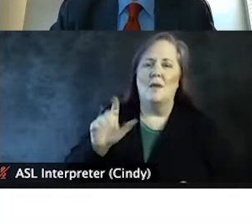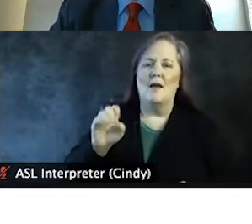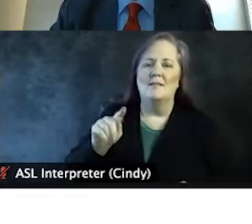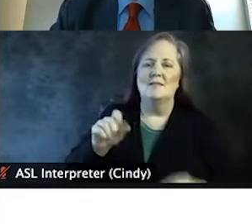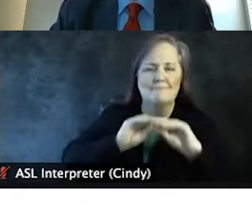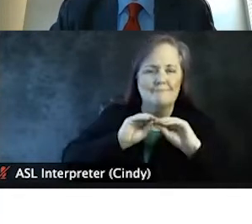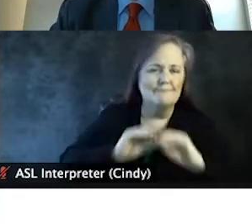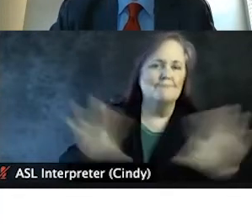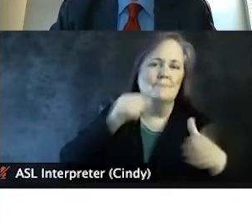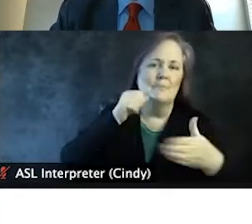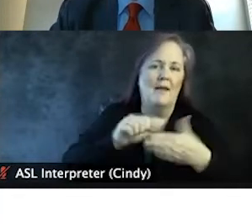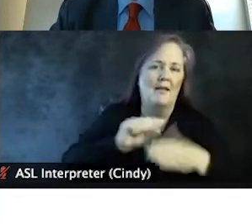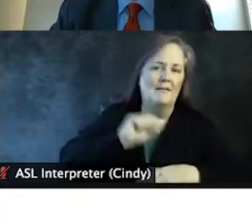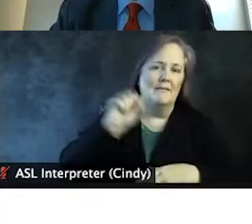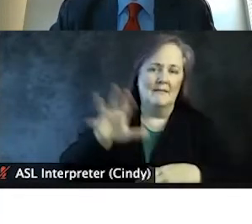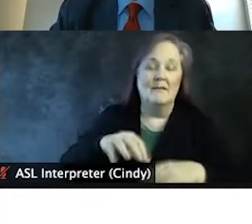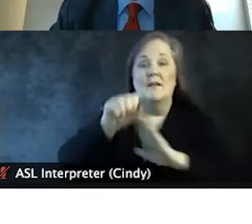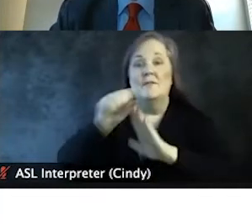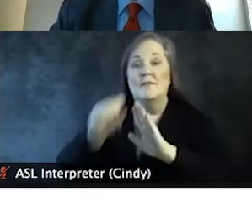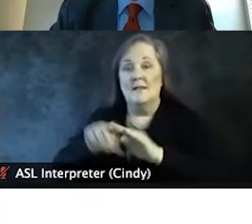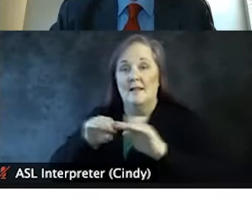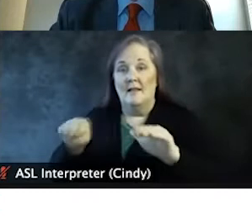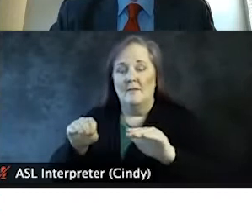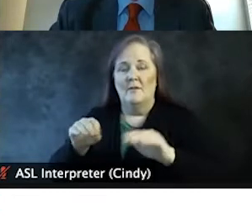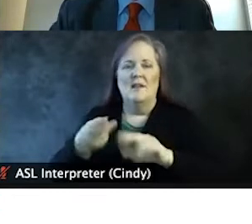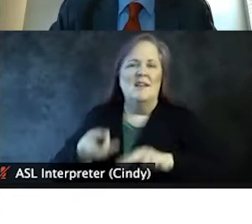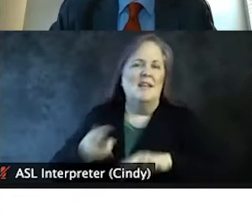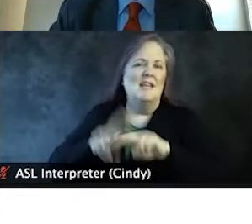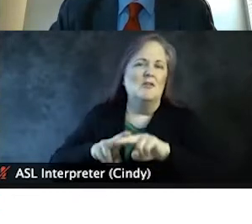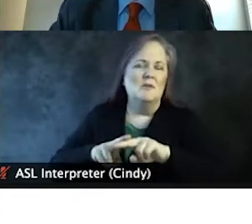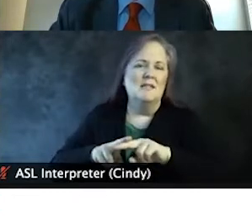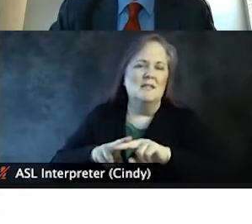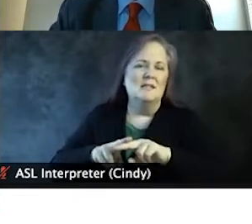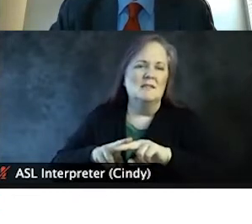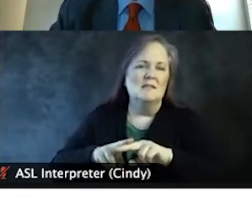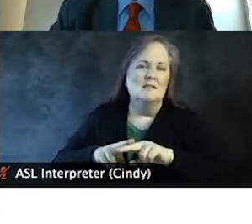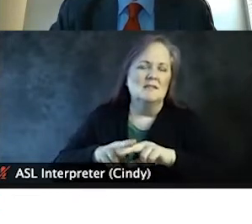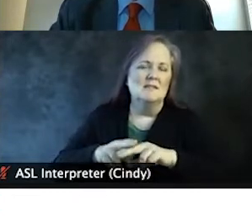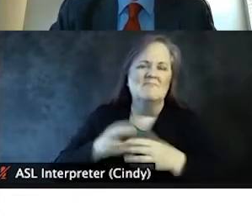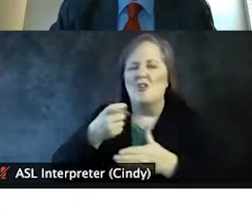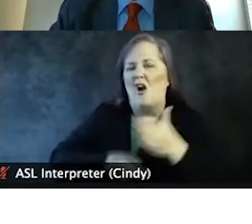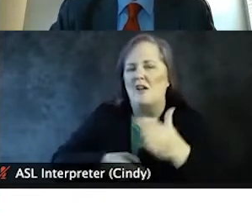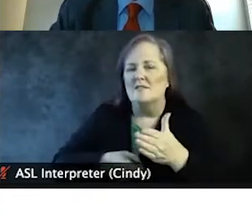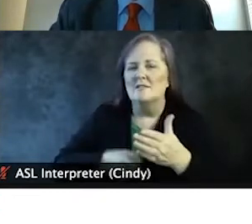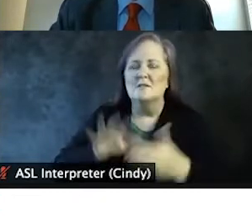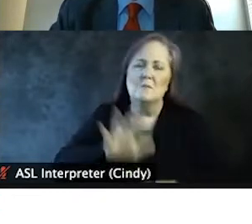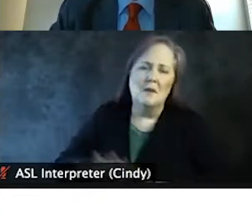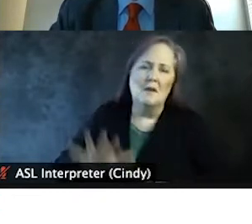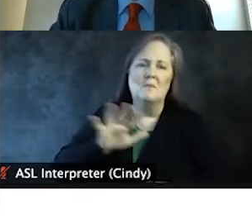that state parolees would be eligible to register to vote. This one-time workload would result in one-time state costs